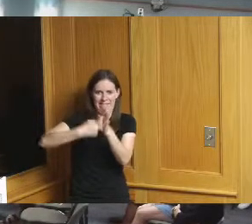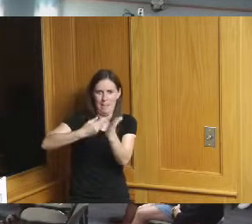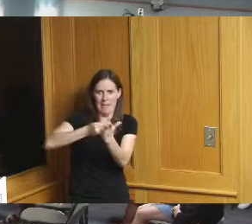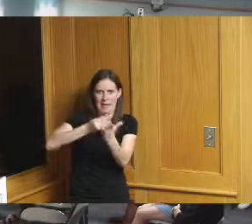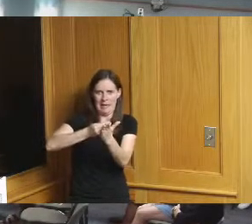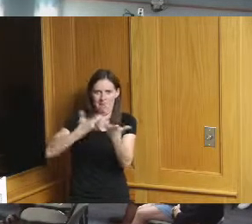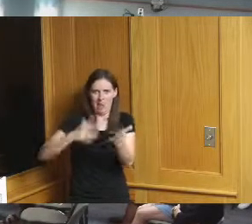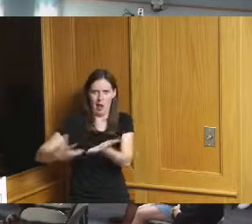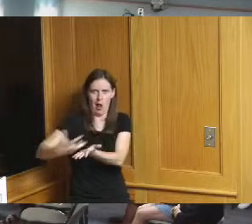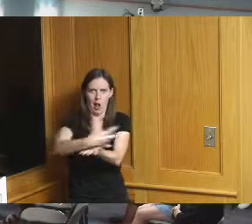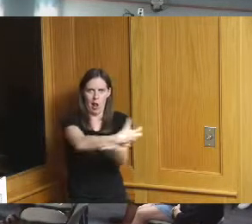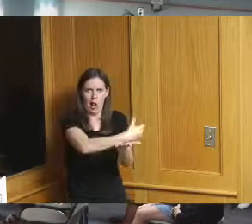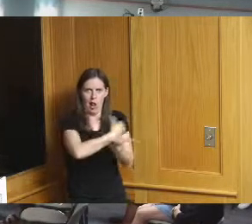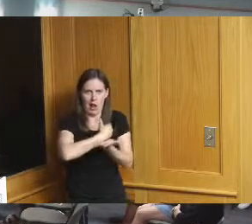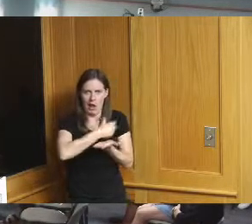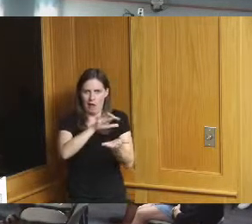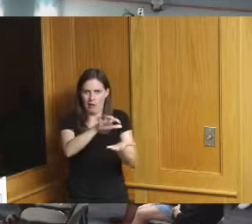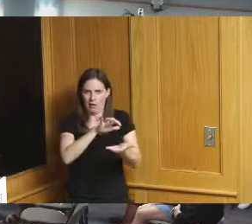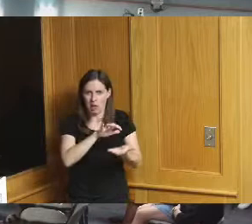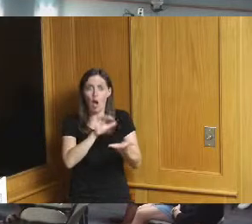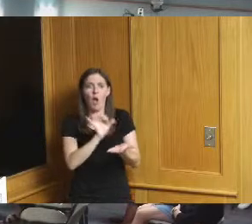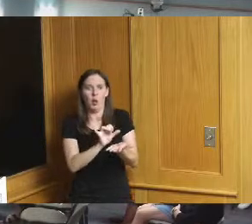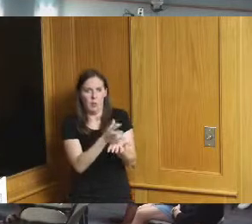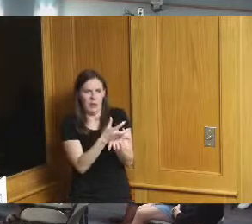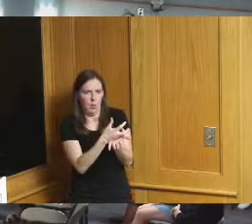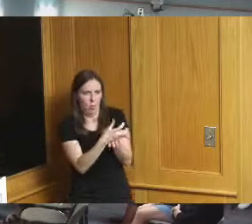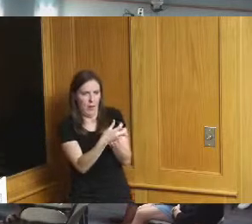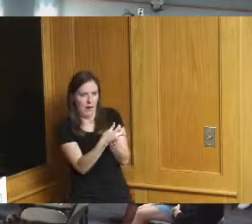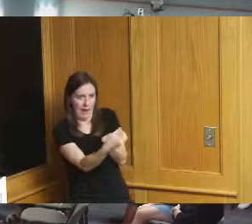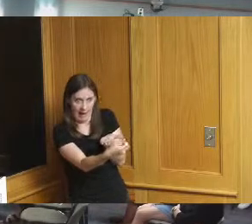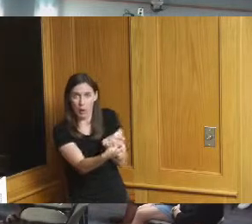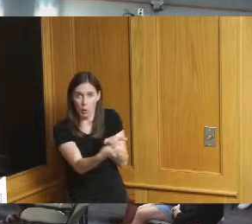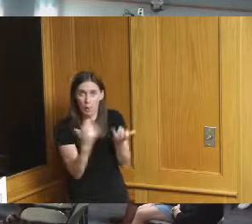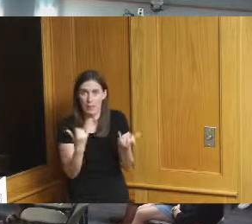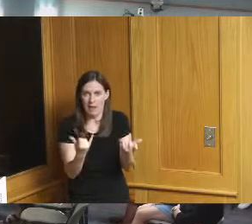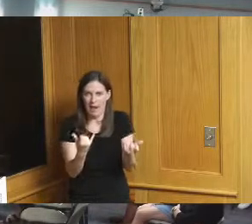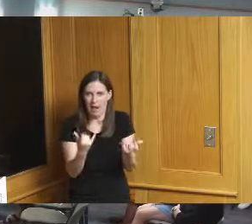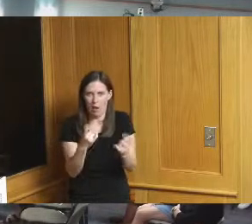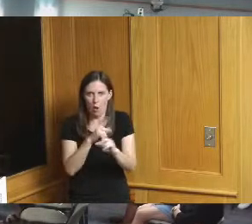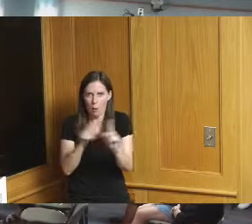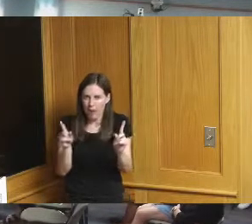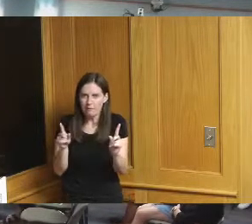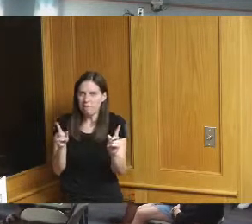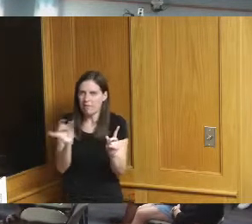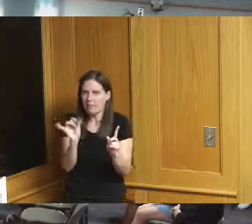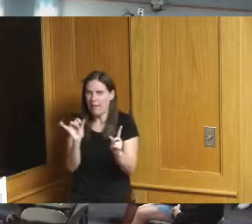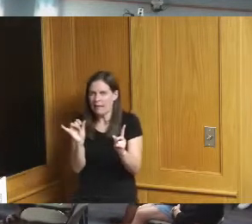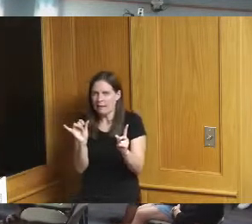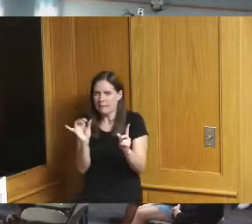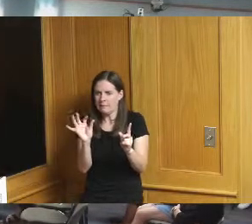only six we only won by 625 votes that's almost 50 percent of people went forward 50 was four